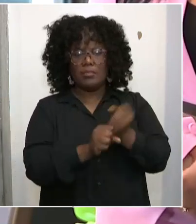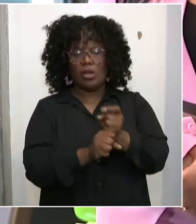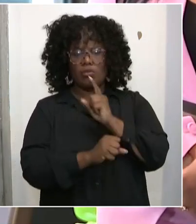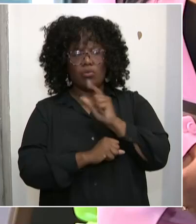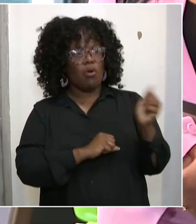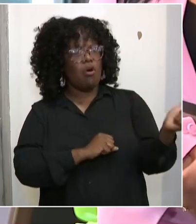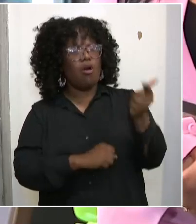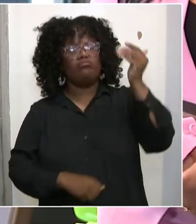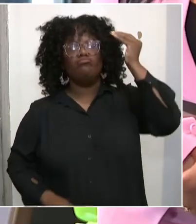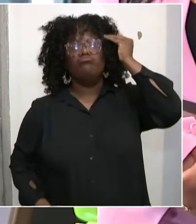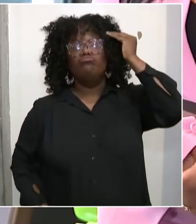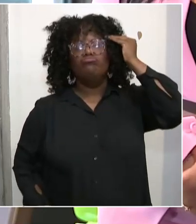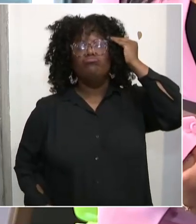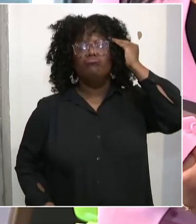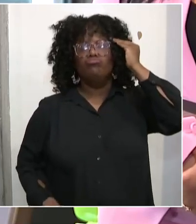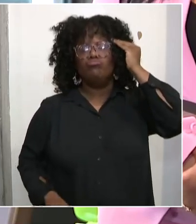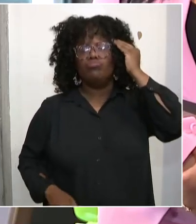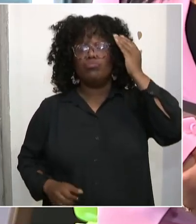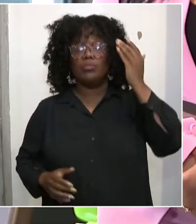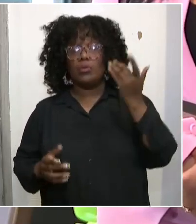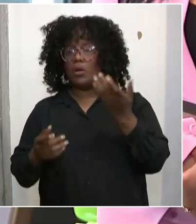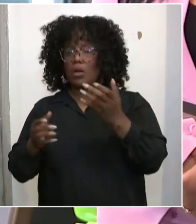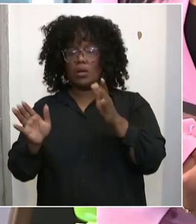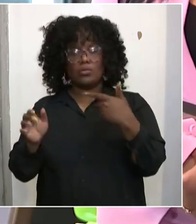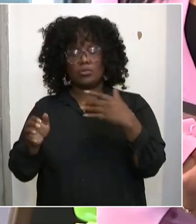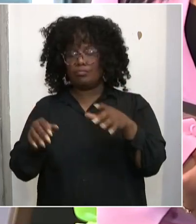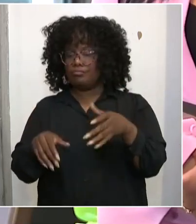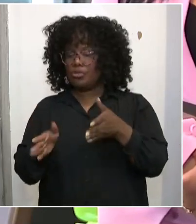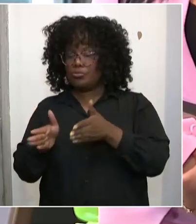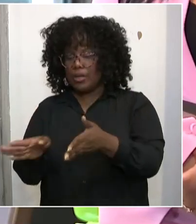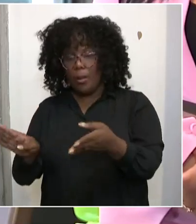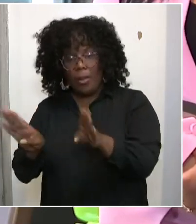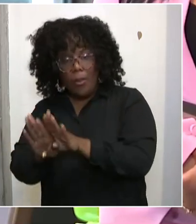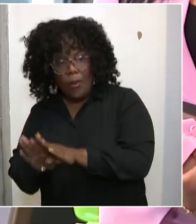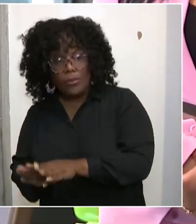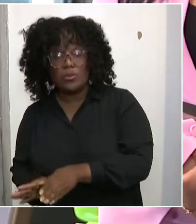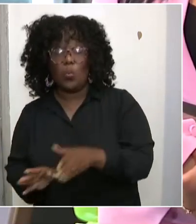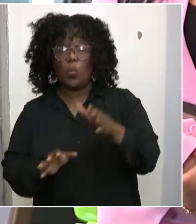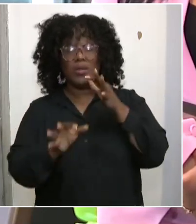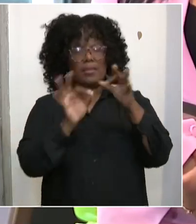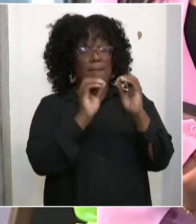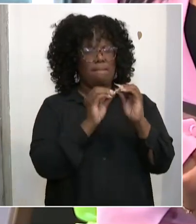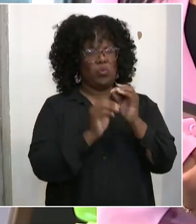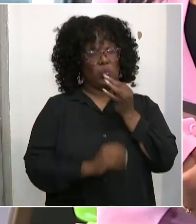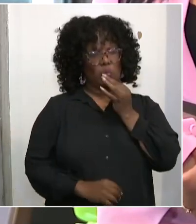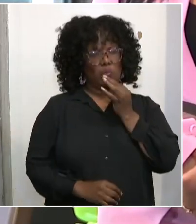road closures and all of those things as we always do so we feel confident, um, that just like we are,